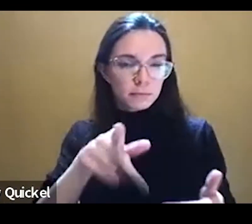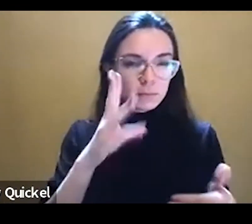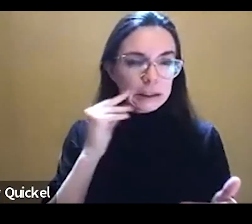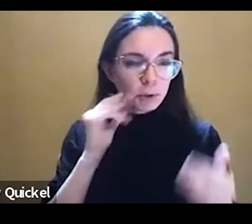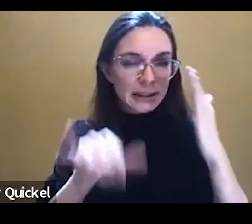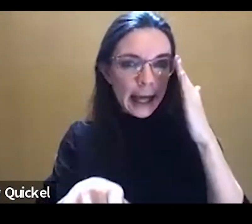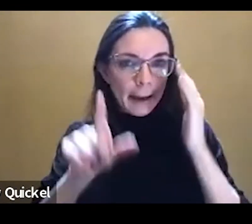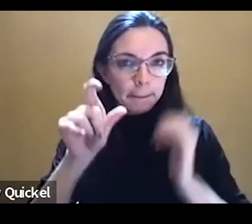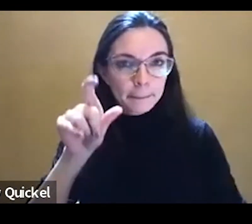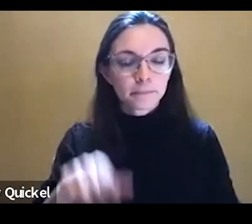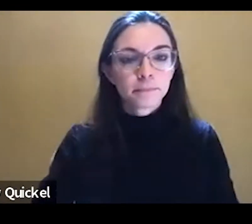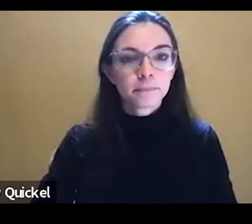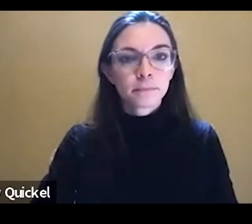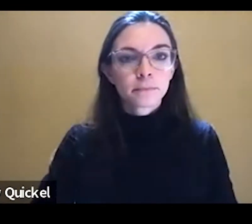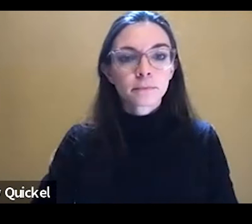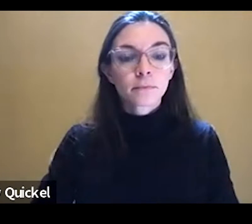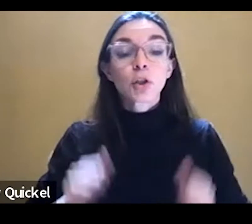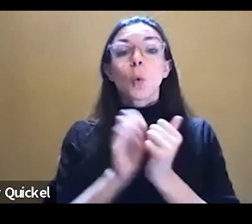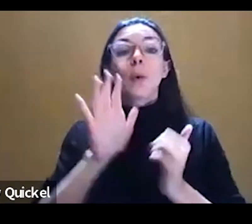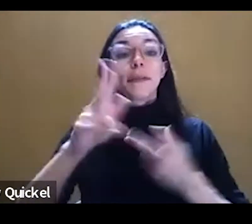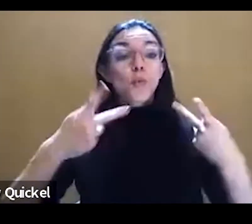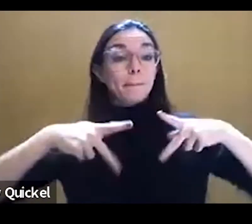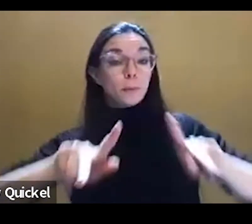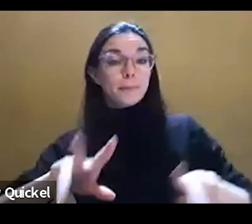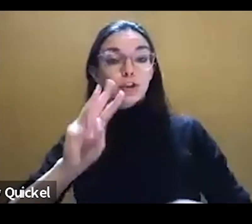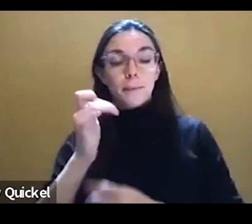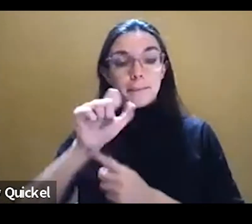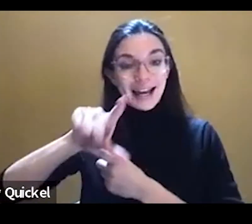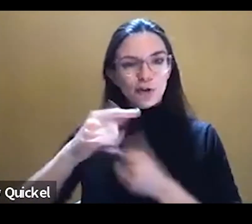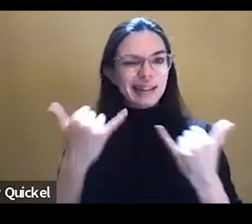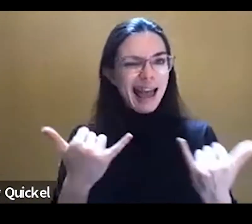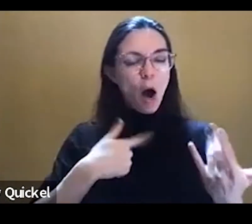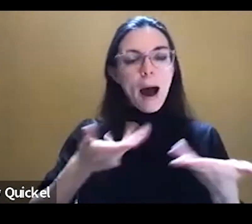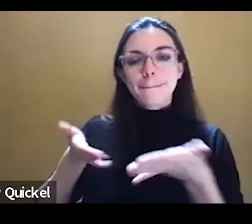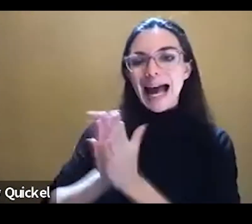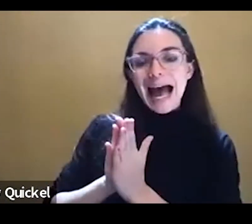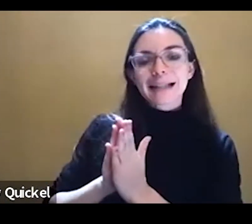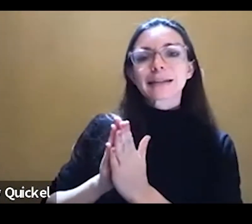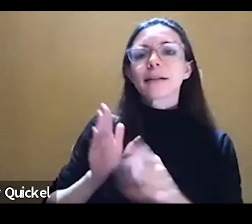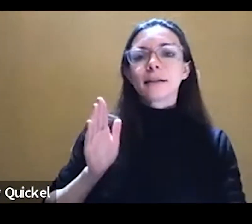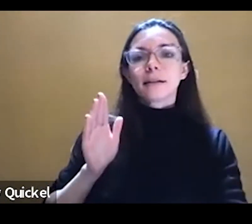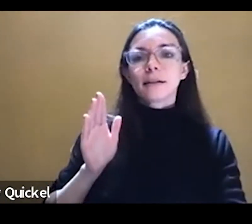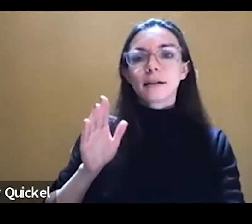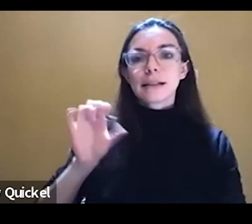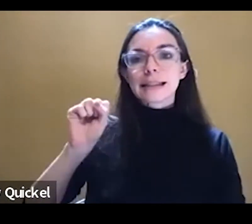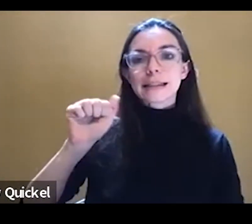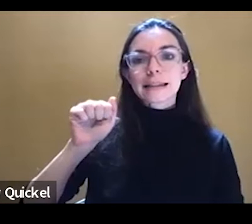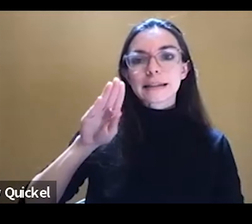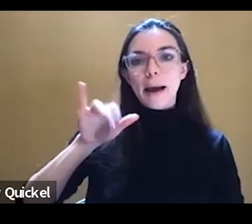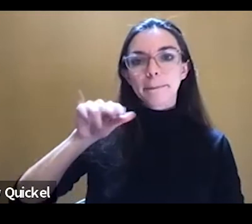Okay. With your permission, Michael, I'd like to turn to Sabina, one of our panelists, who worked with